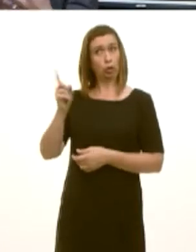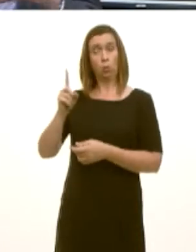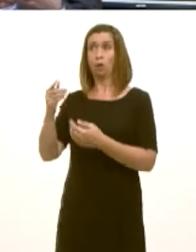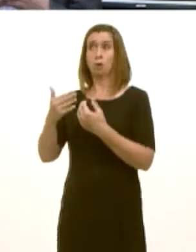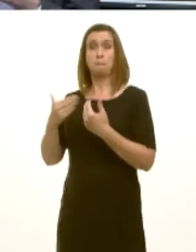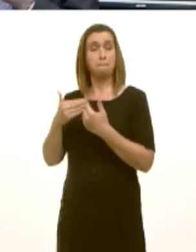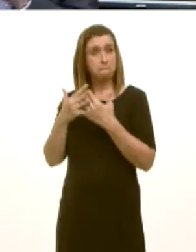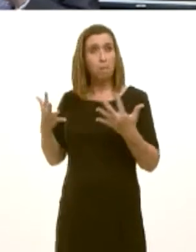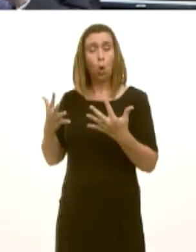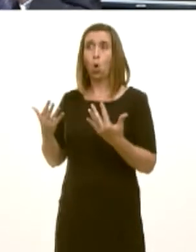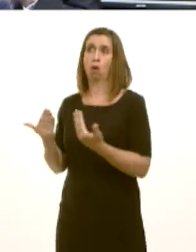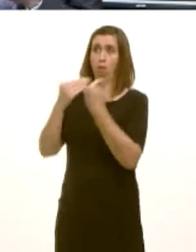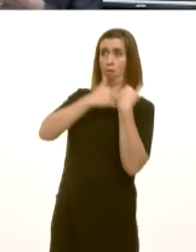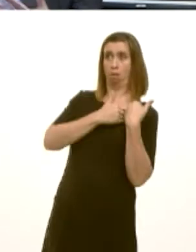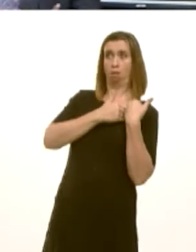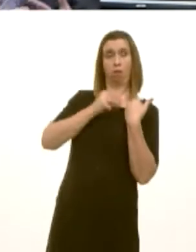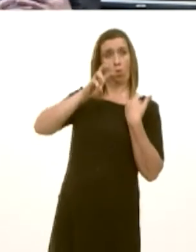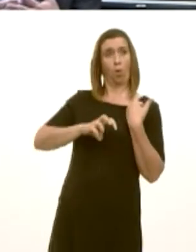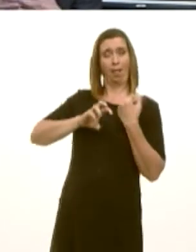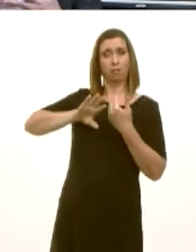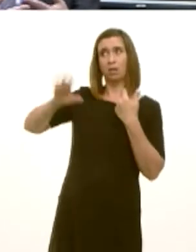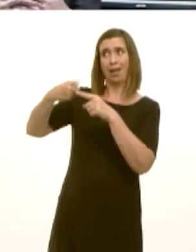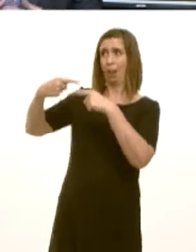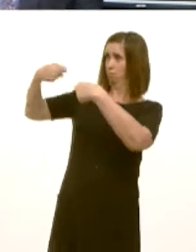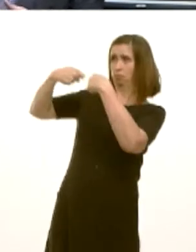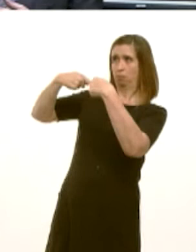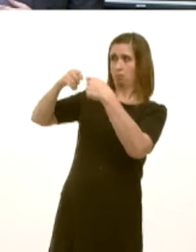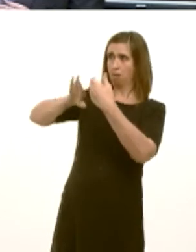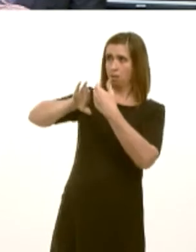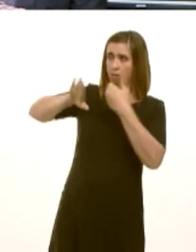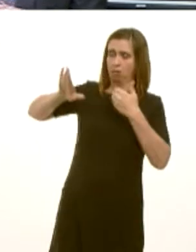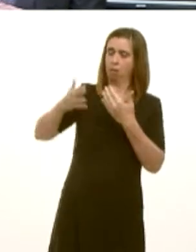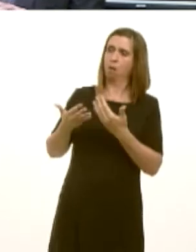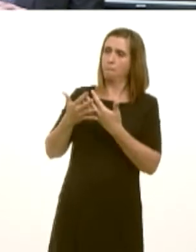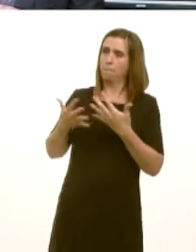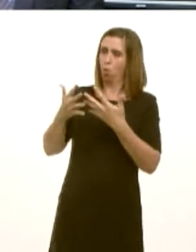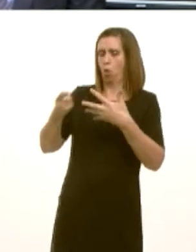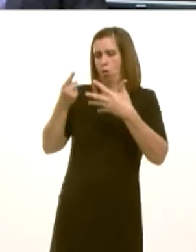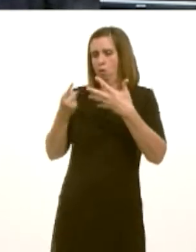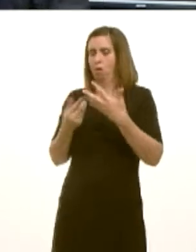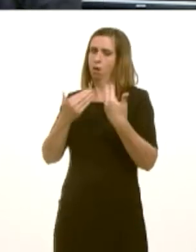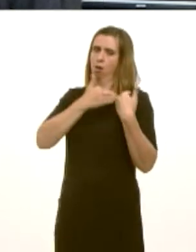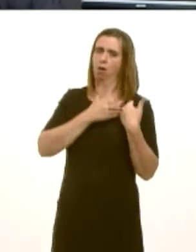power down from the Assembly to give greater empowerment to the new format of councils and regional authorities?